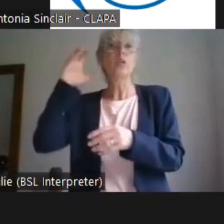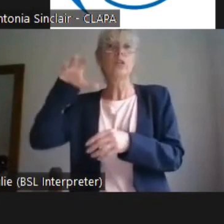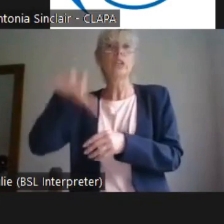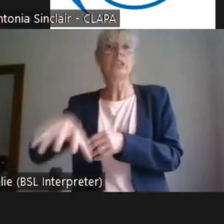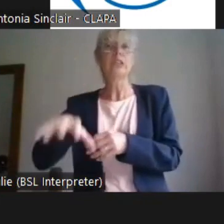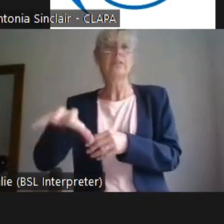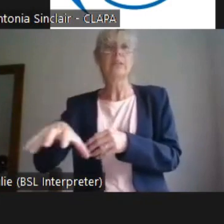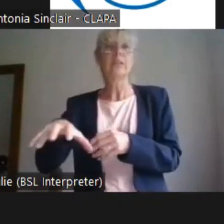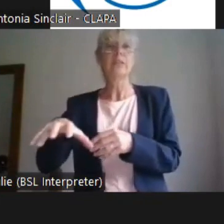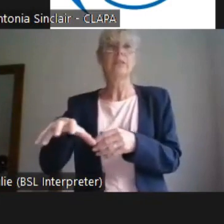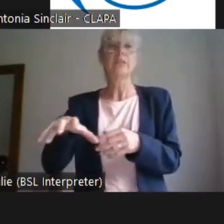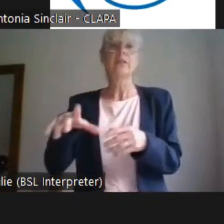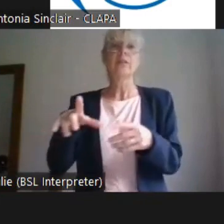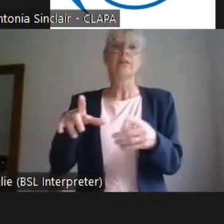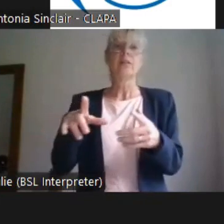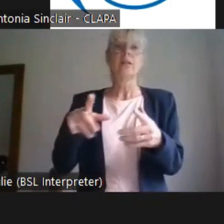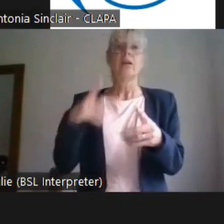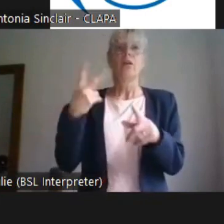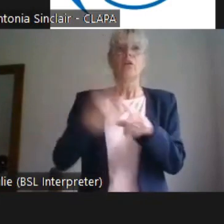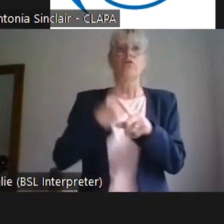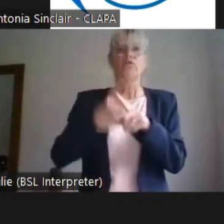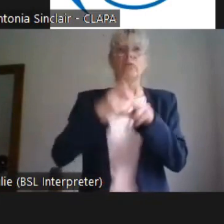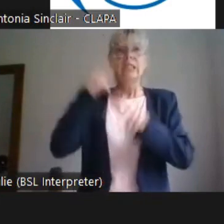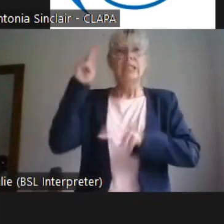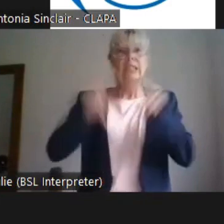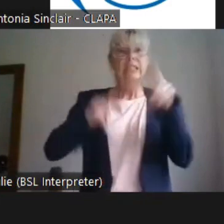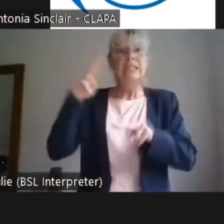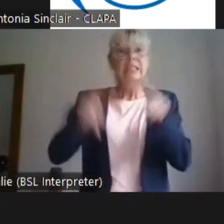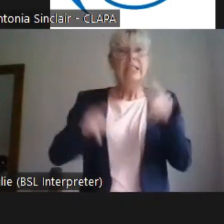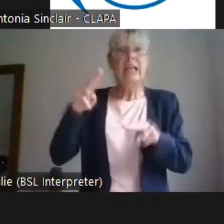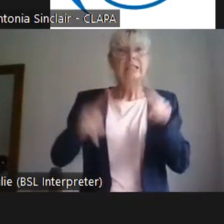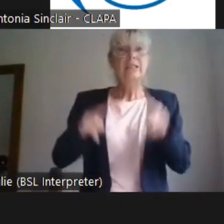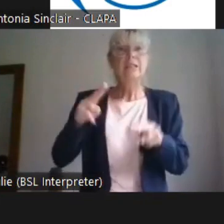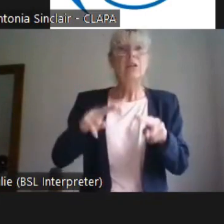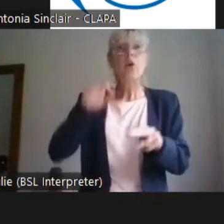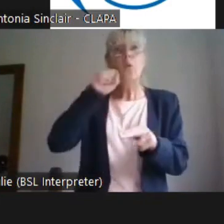things like reassess assessments that you have will be sent to the cleft audiologist so we can